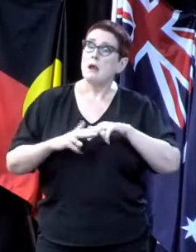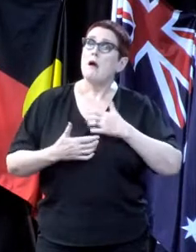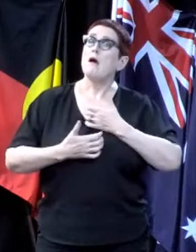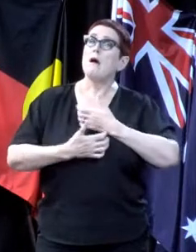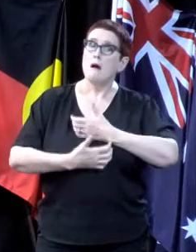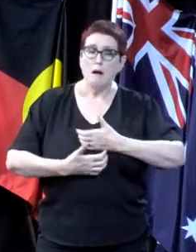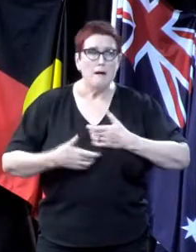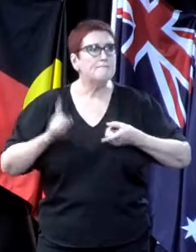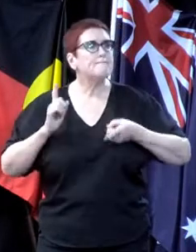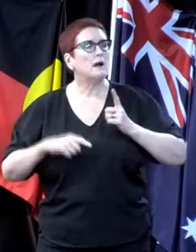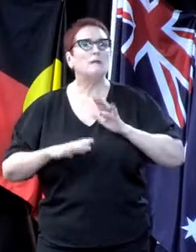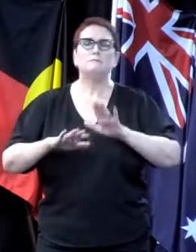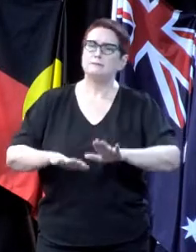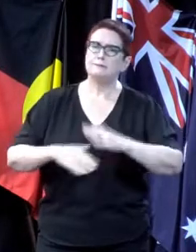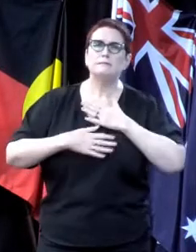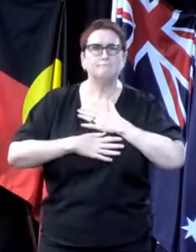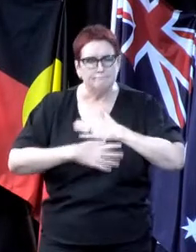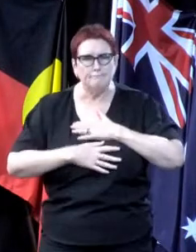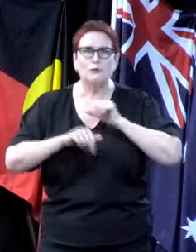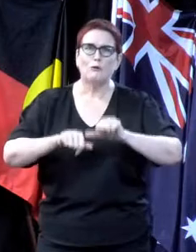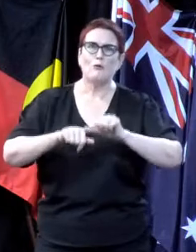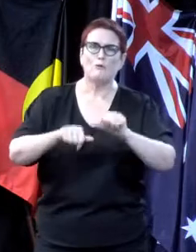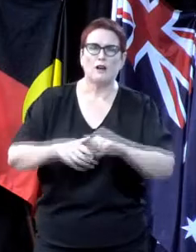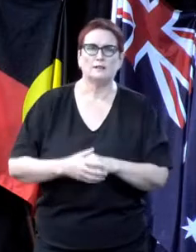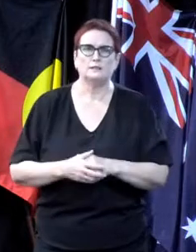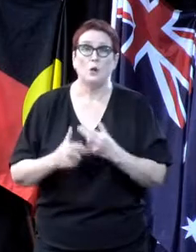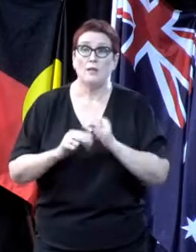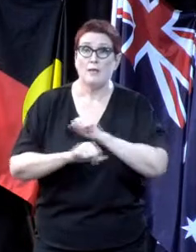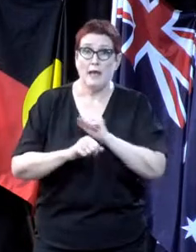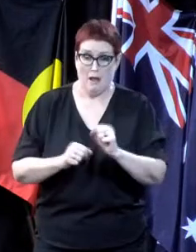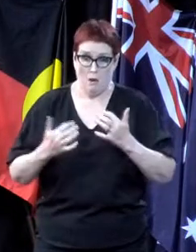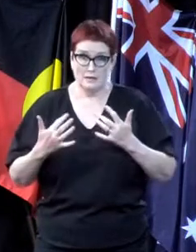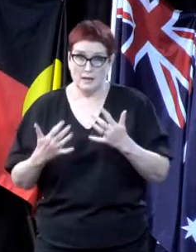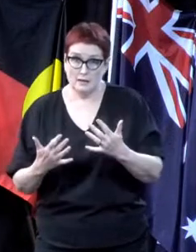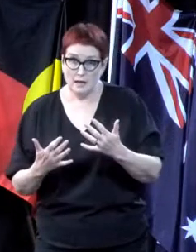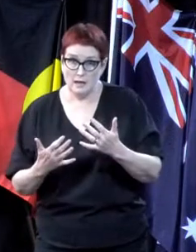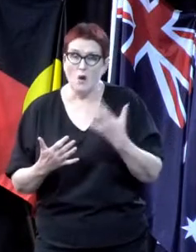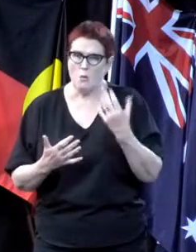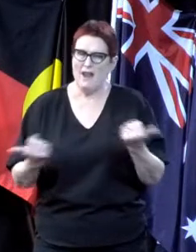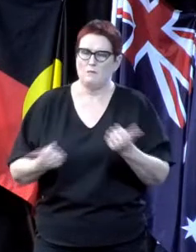and data and experience showed that their children were very successful.